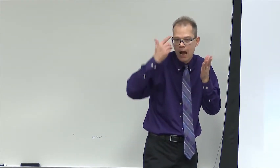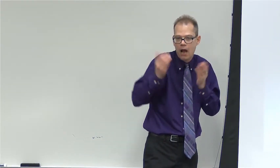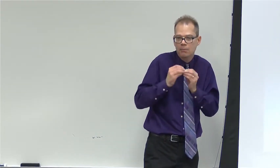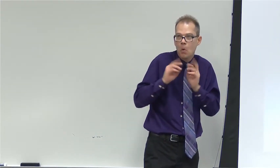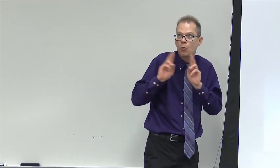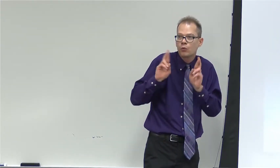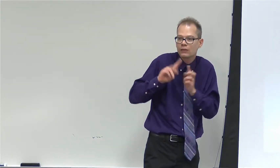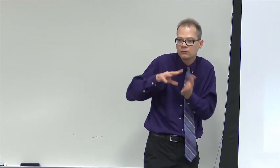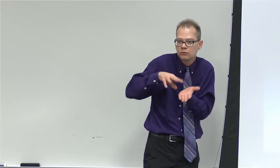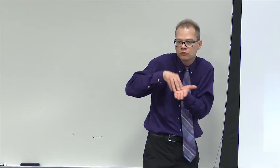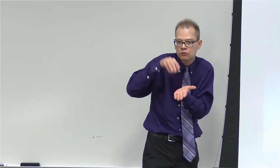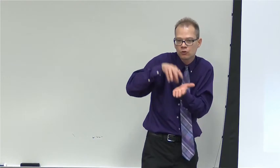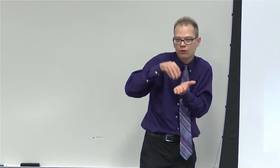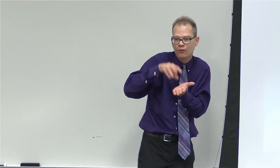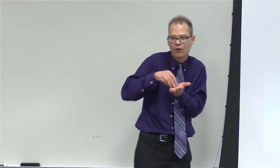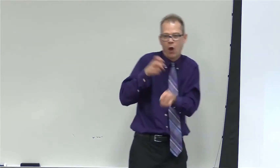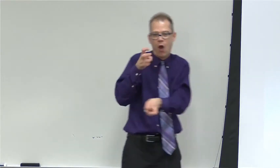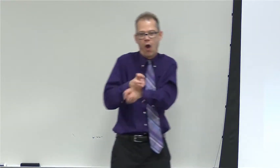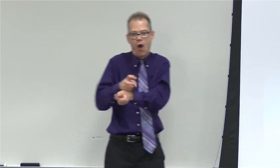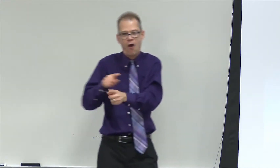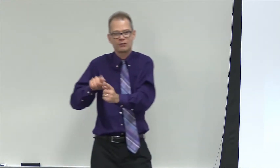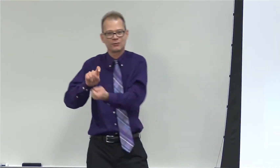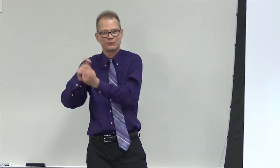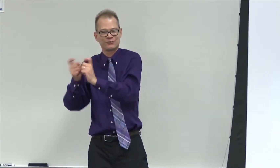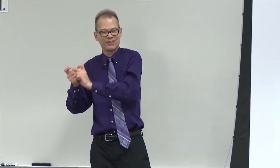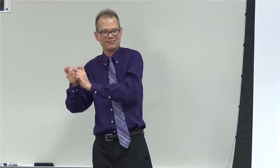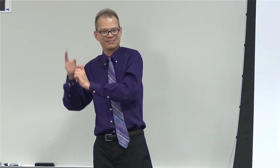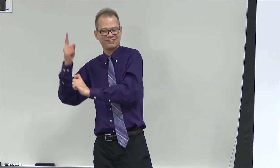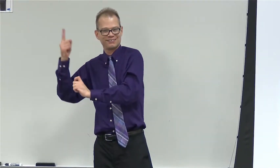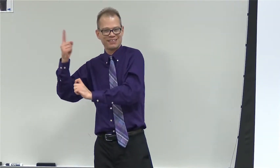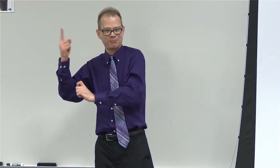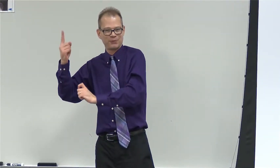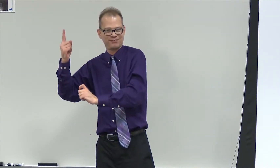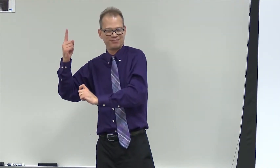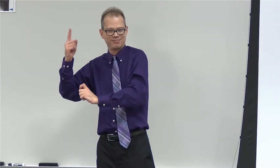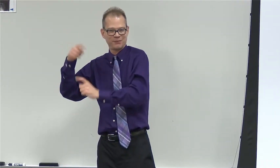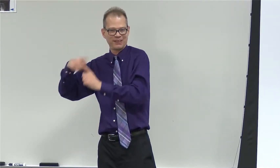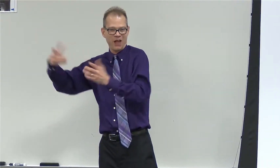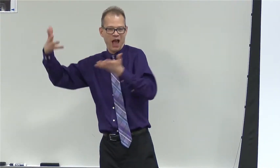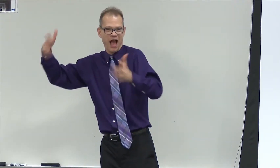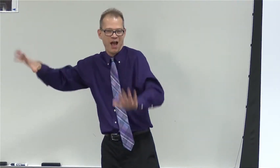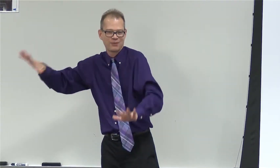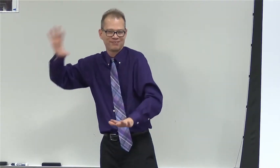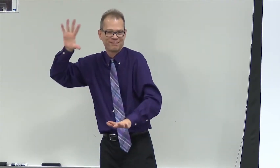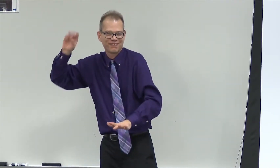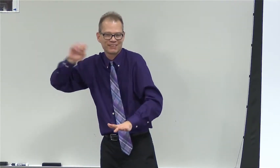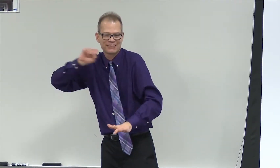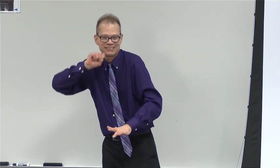and it's a point of impact for their future.